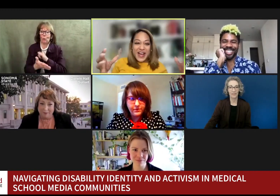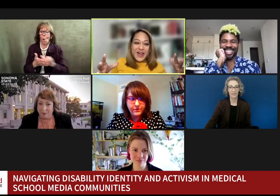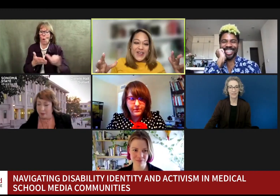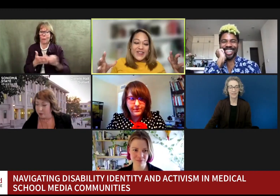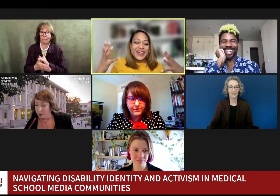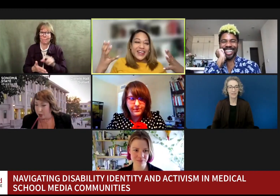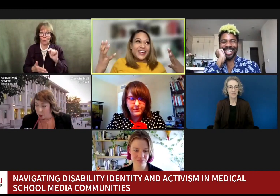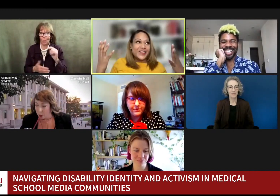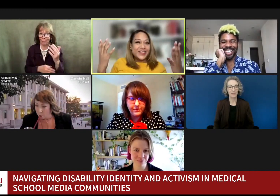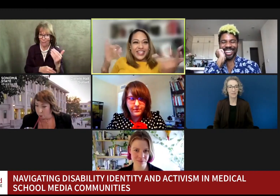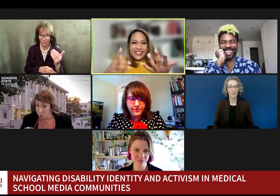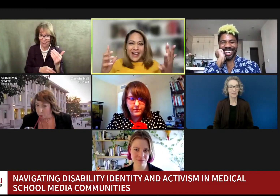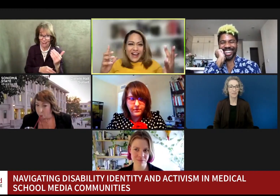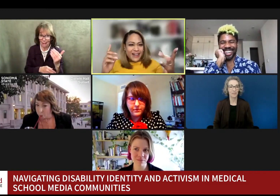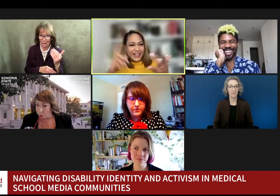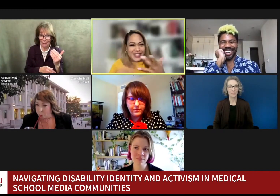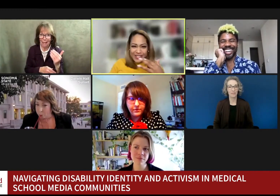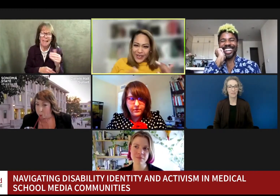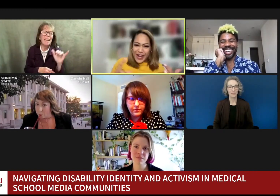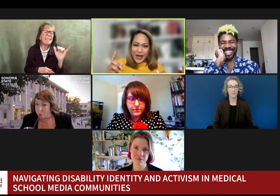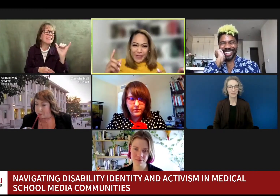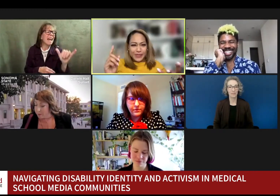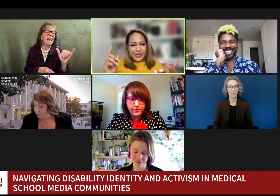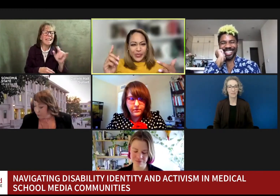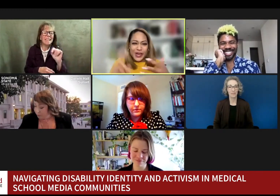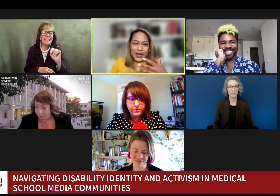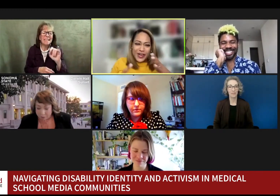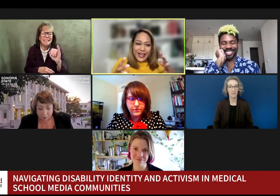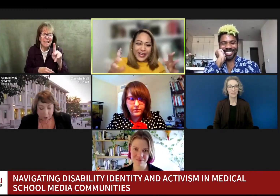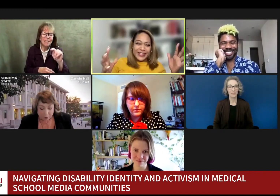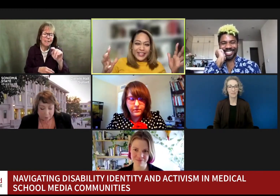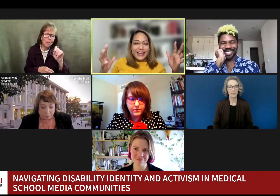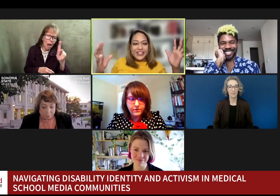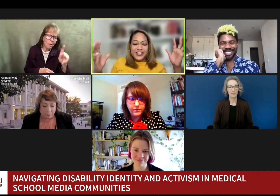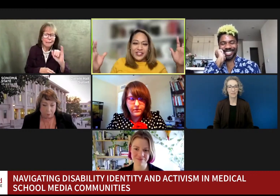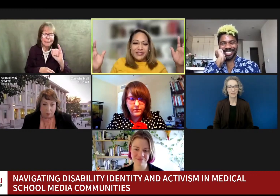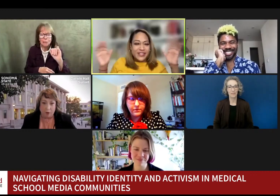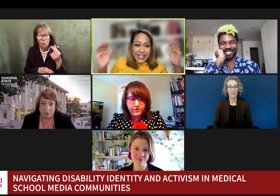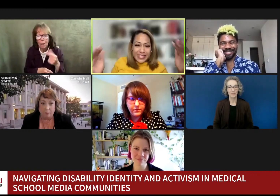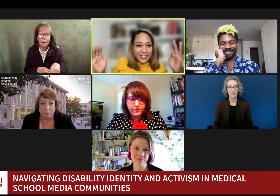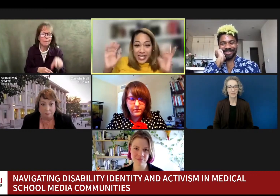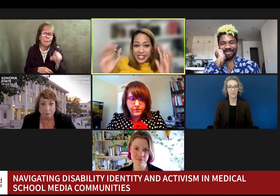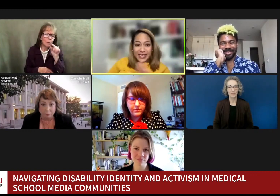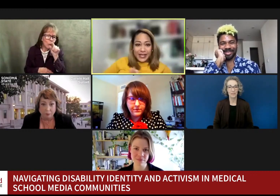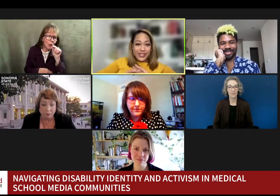then Gen Z was blowing up social media and everything was happening.